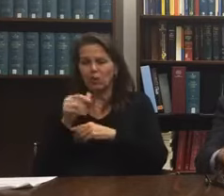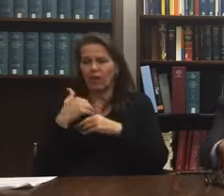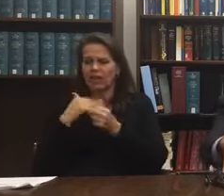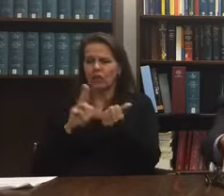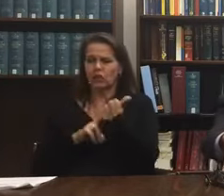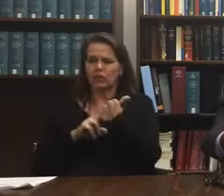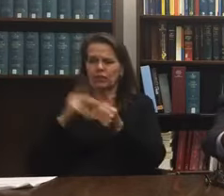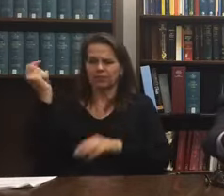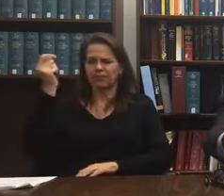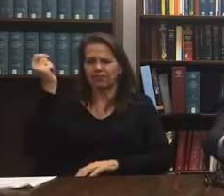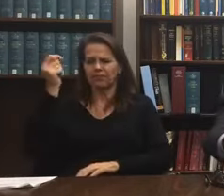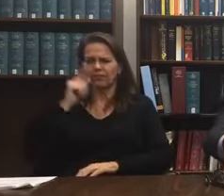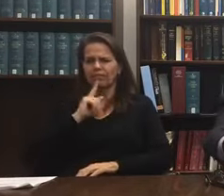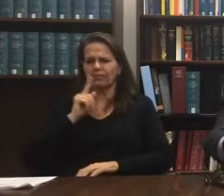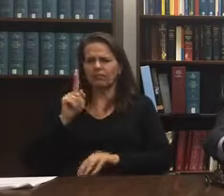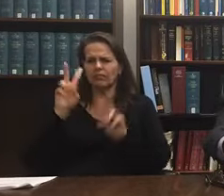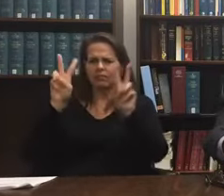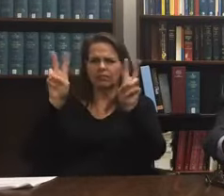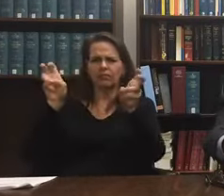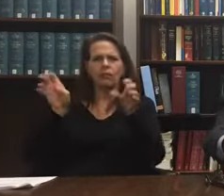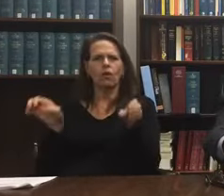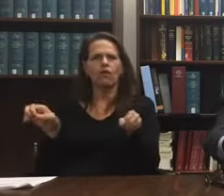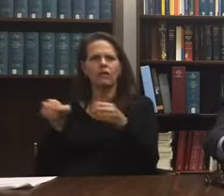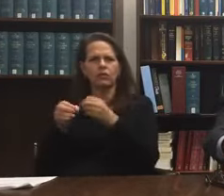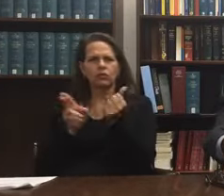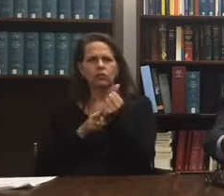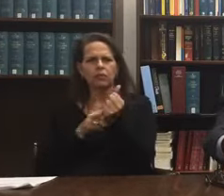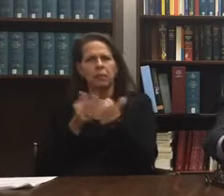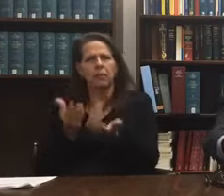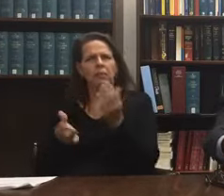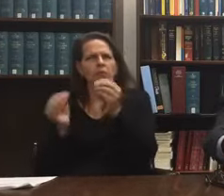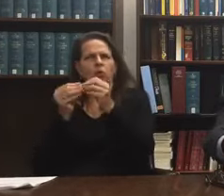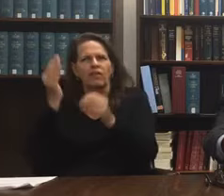the sort of office nurse that may be more familiar with fair hearings but